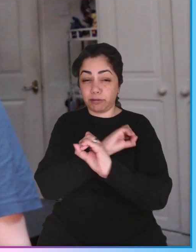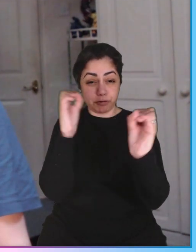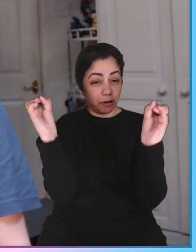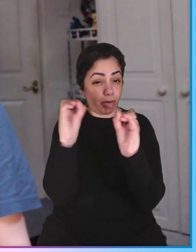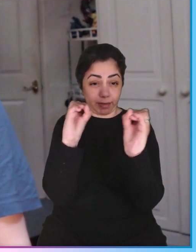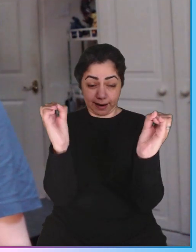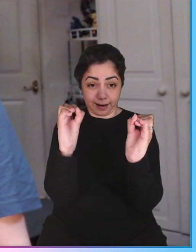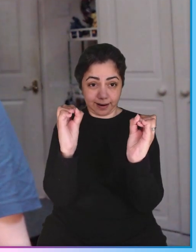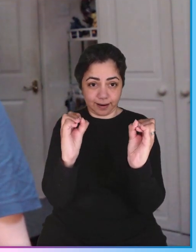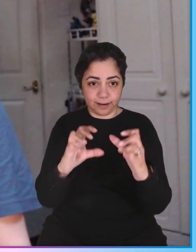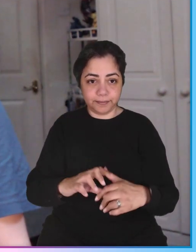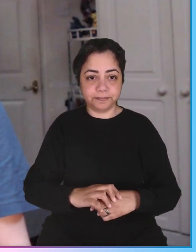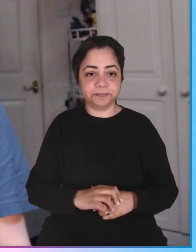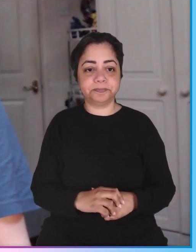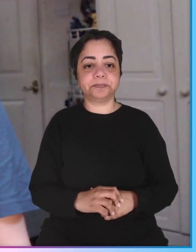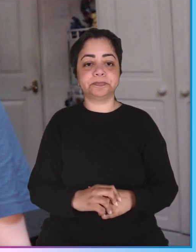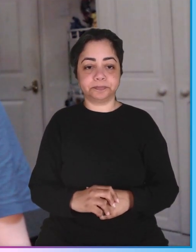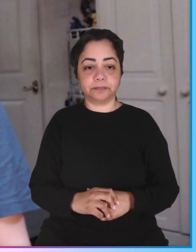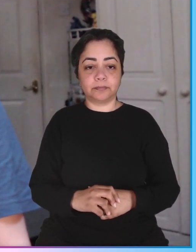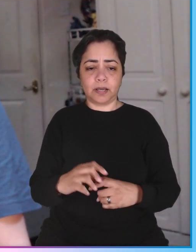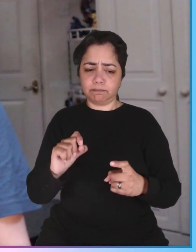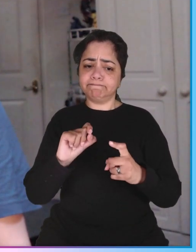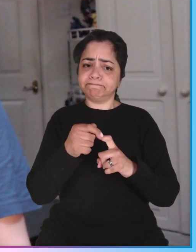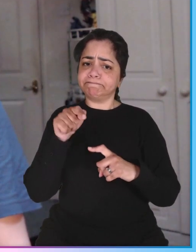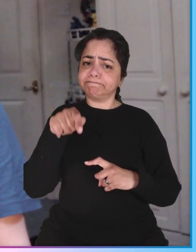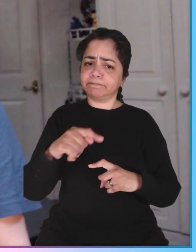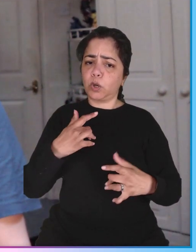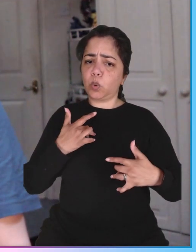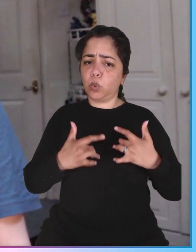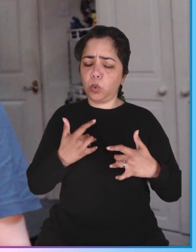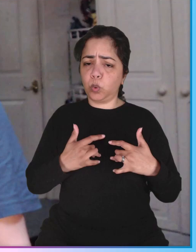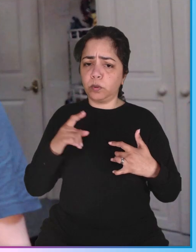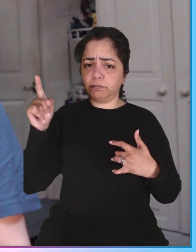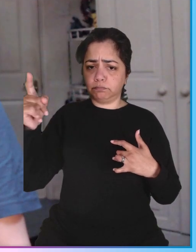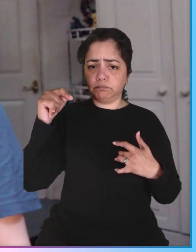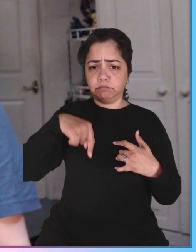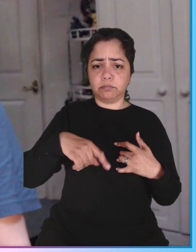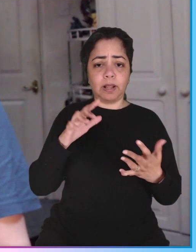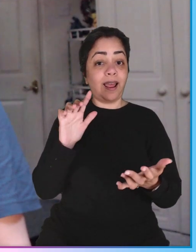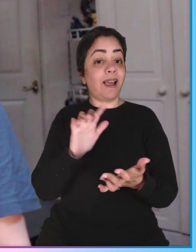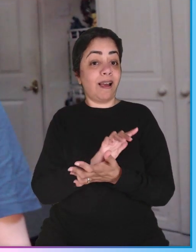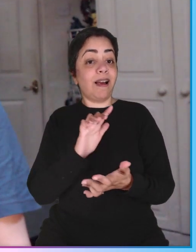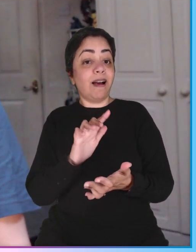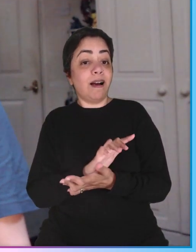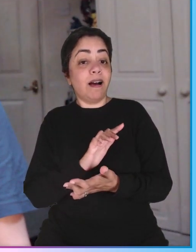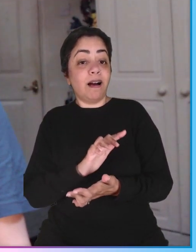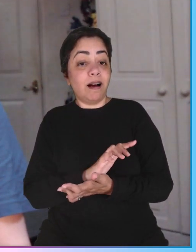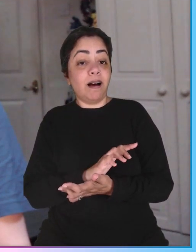But, I’m here to introduce to you the next game in the lineup, a fantastic game